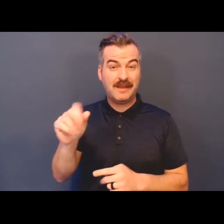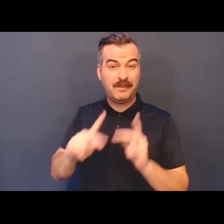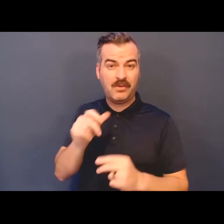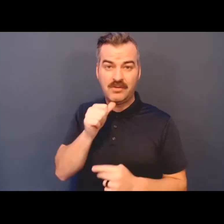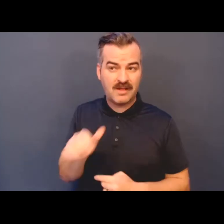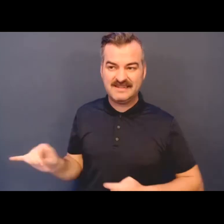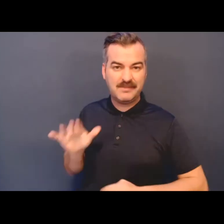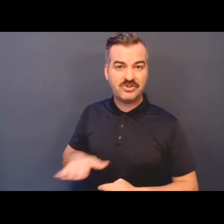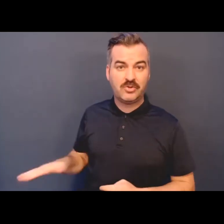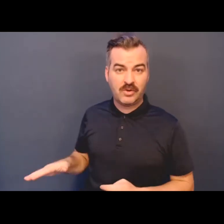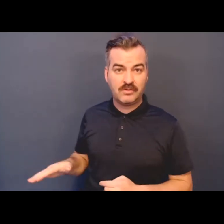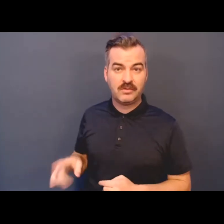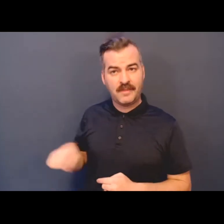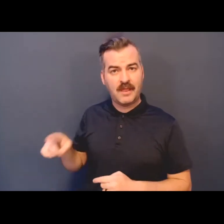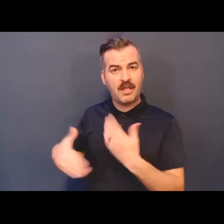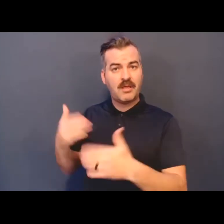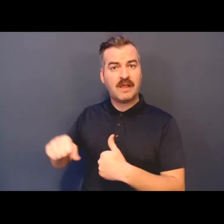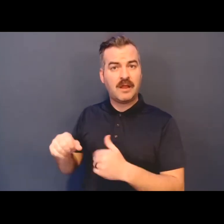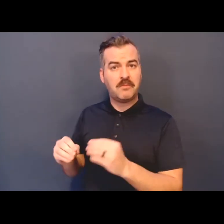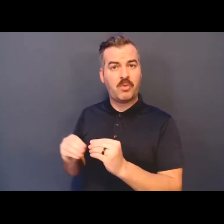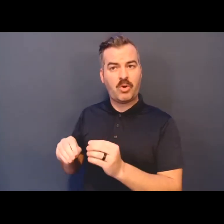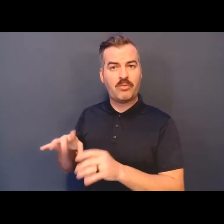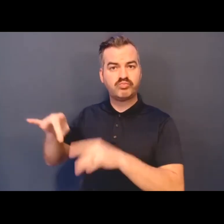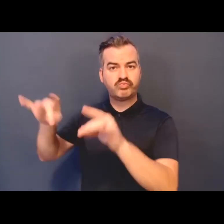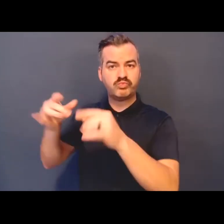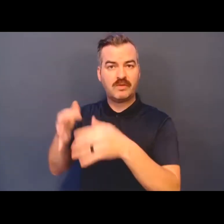become more immersed in language. 15:10:33 They're not like those who have lost,